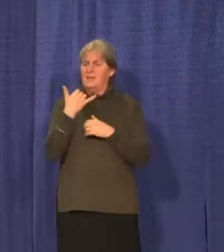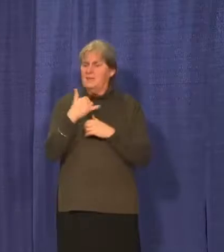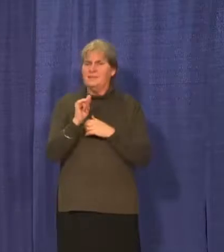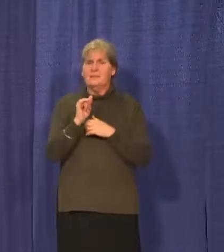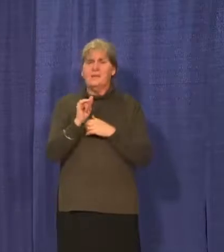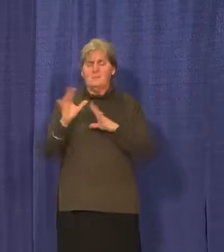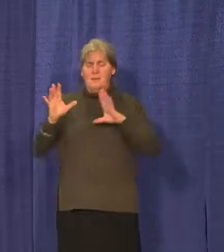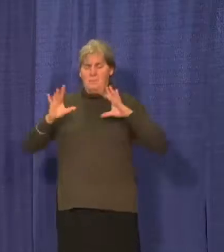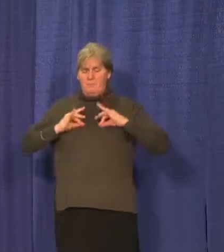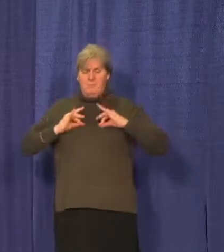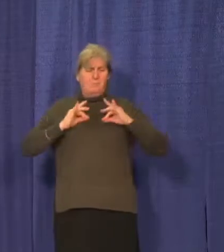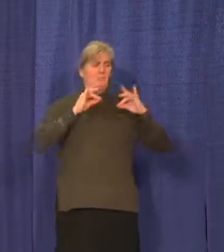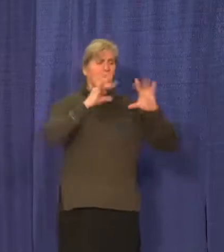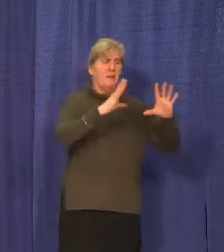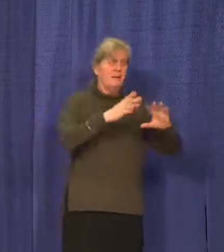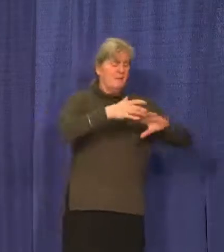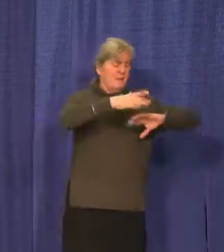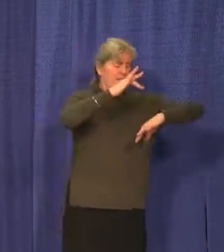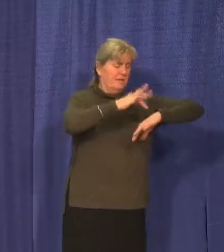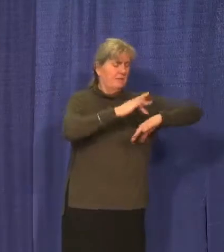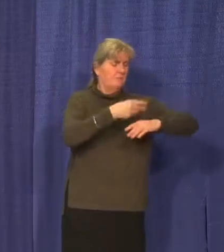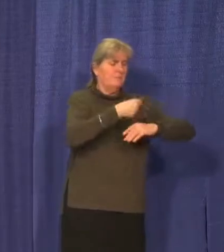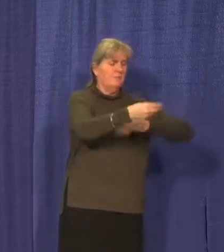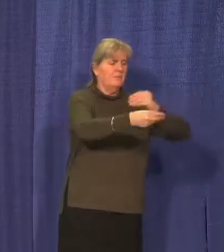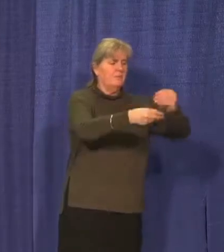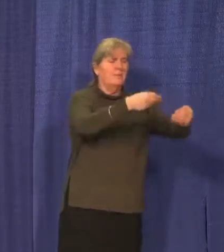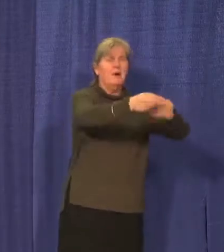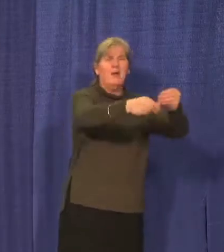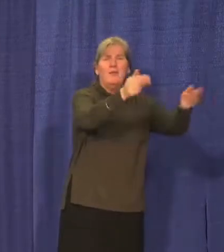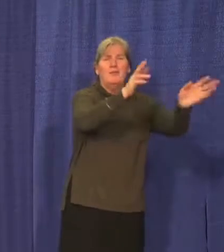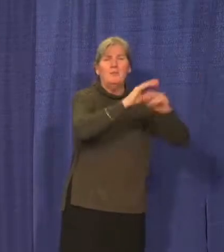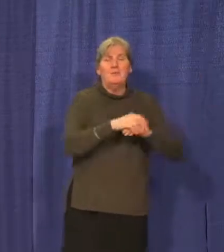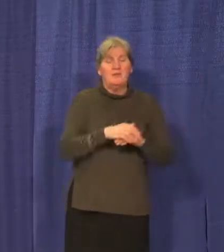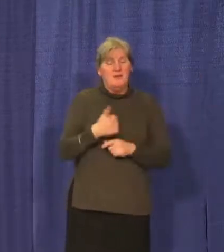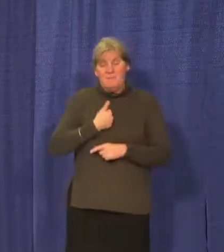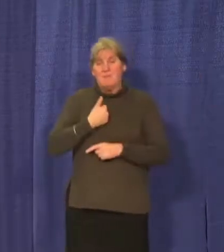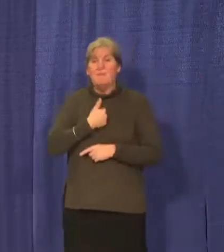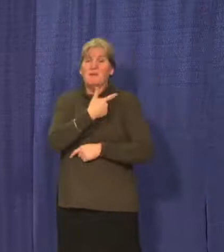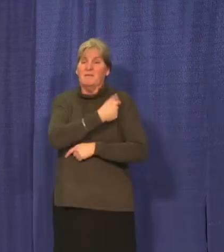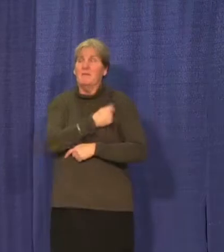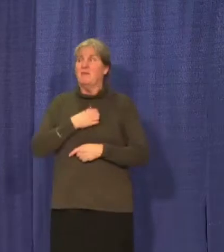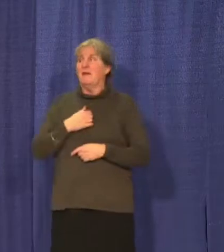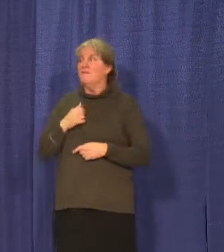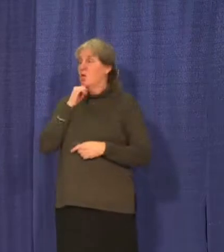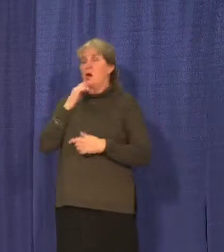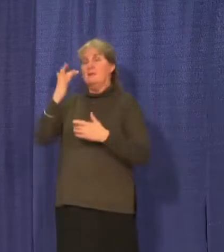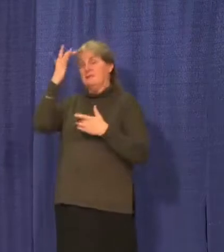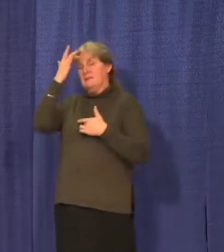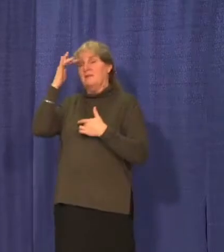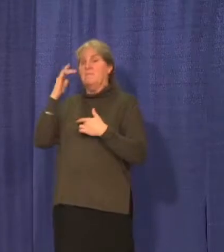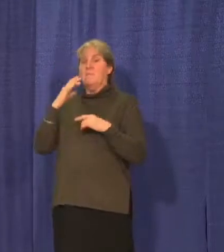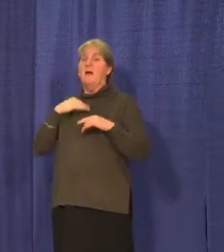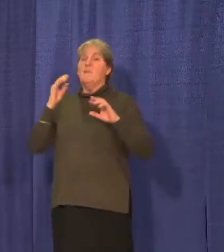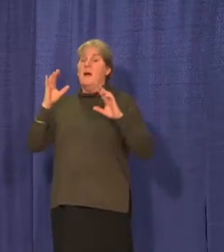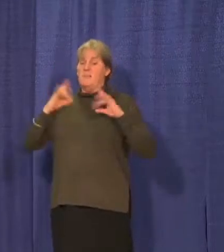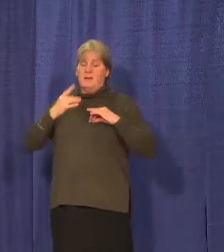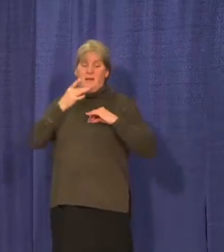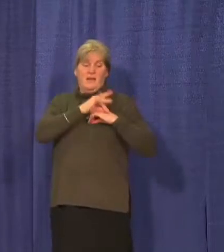a neighbourly community, I have the ability to pass the virus on through hand-to-hand contact even though I have received my vaccination.